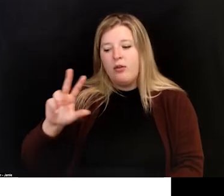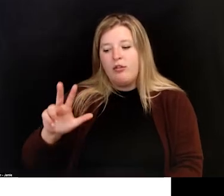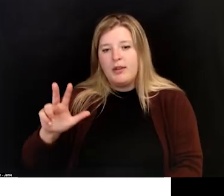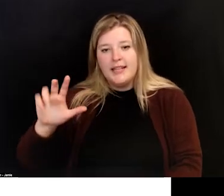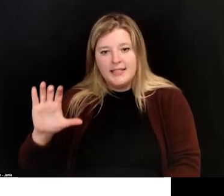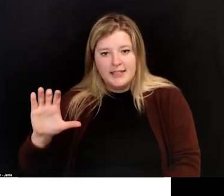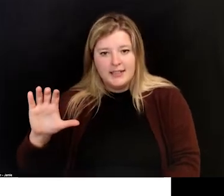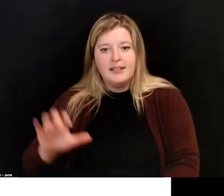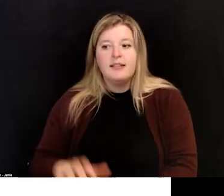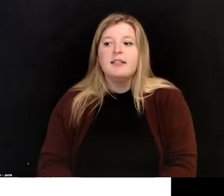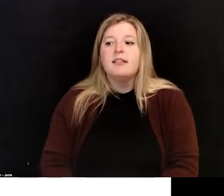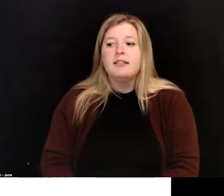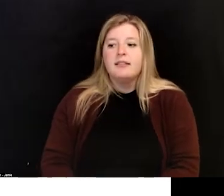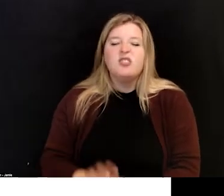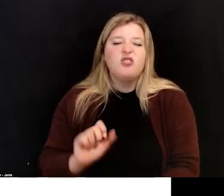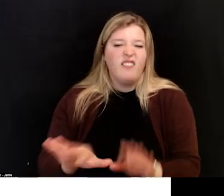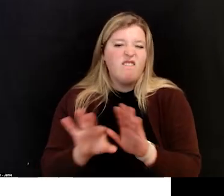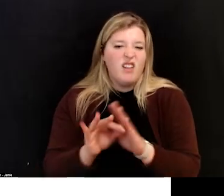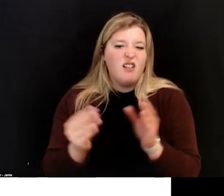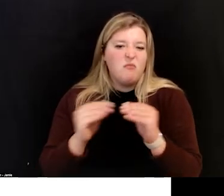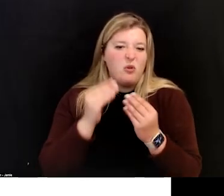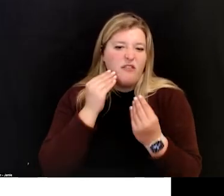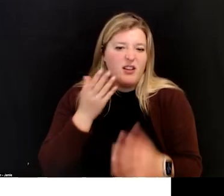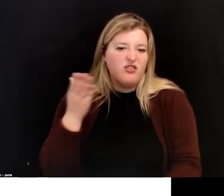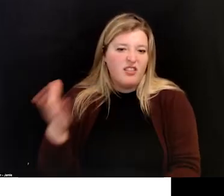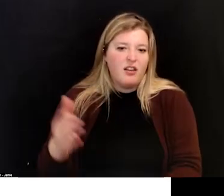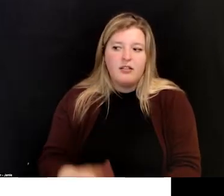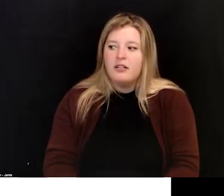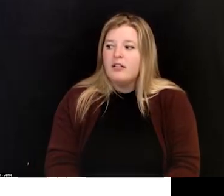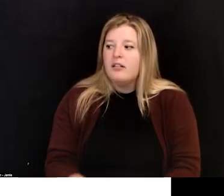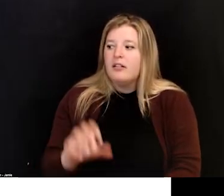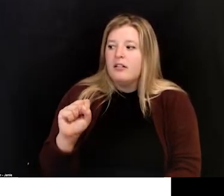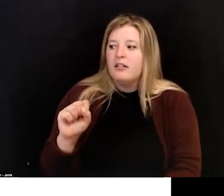And then you can find the rest from there. And Stacy Walker also asked a question.